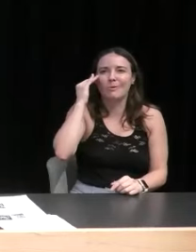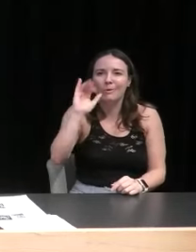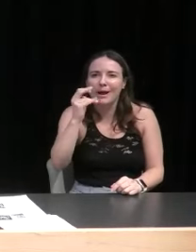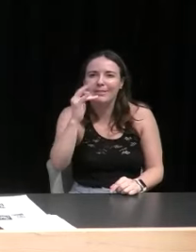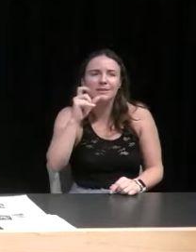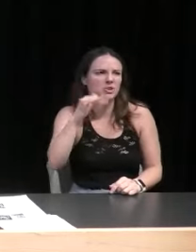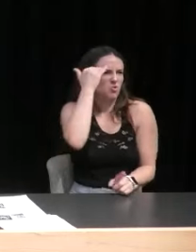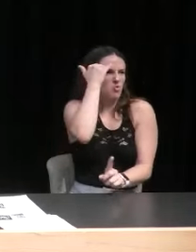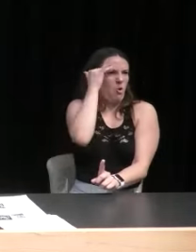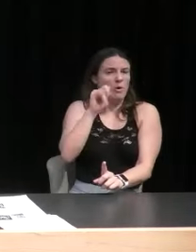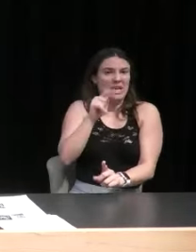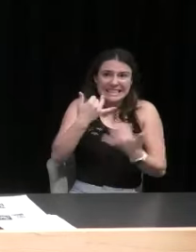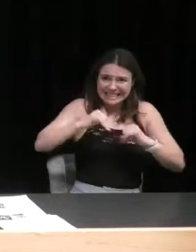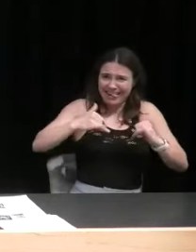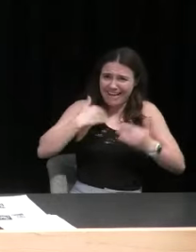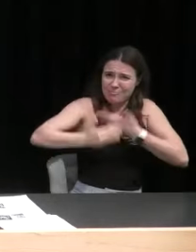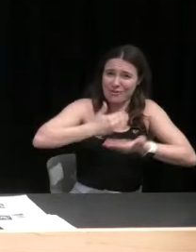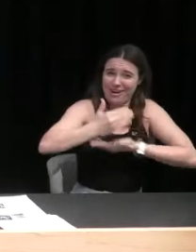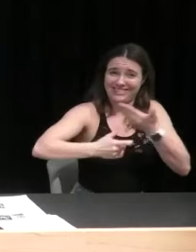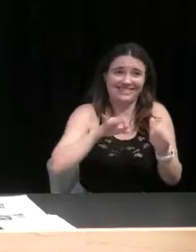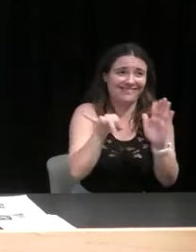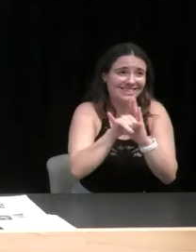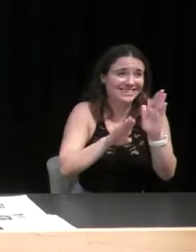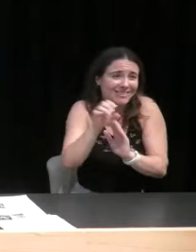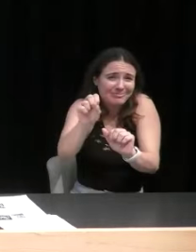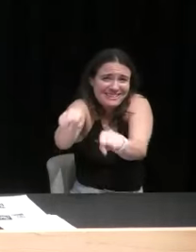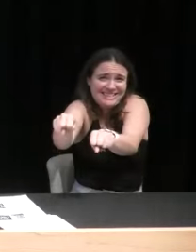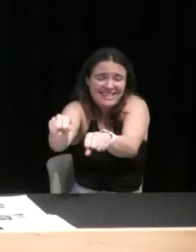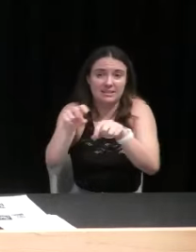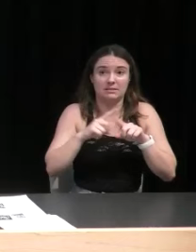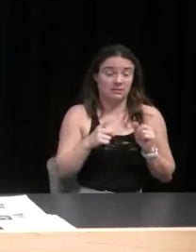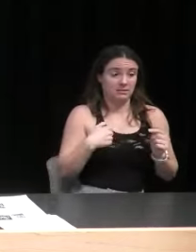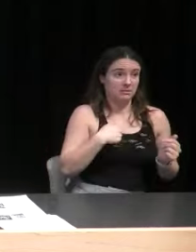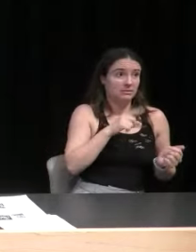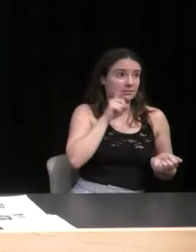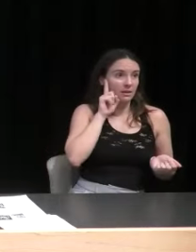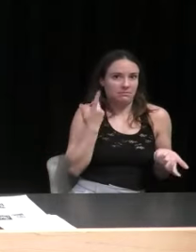often when you're born you know your identity you know your religion um you're still kind of in the